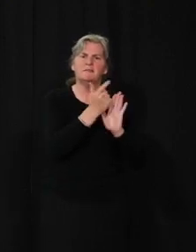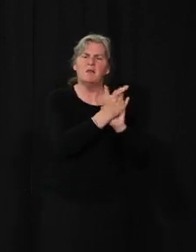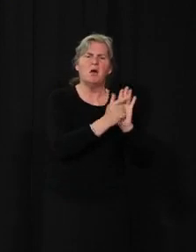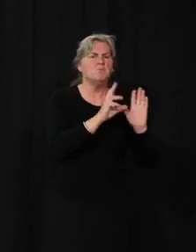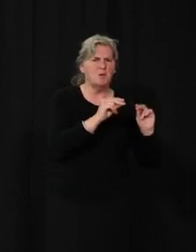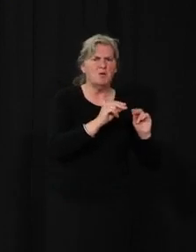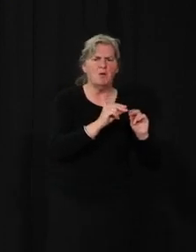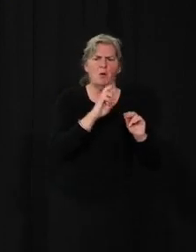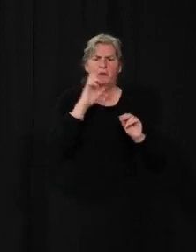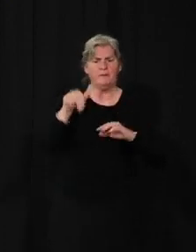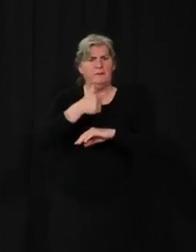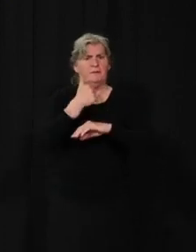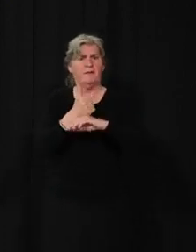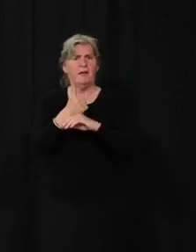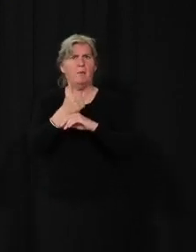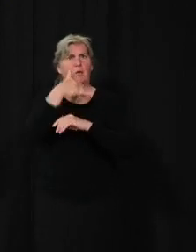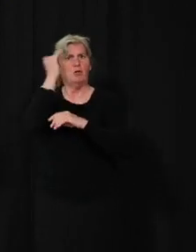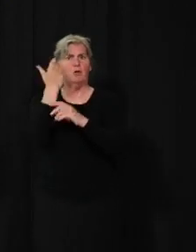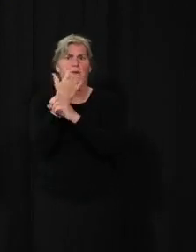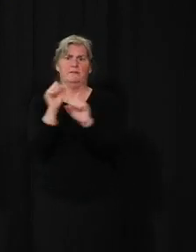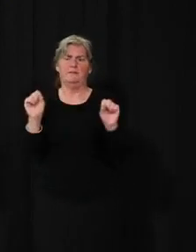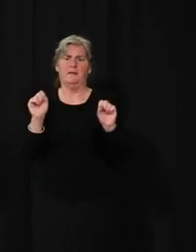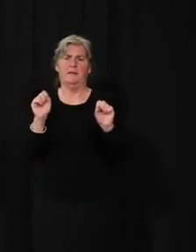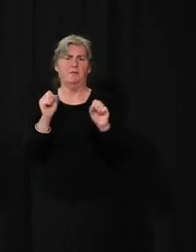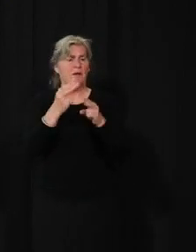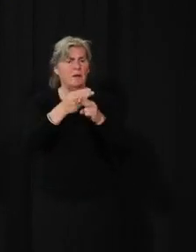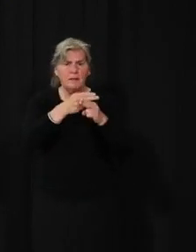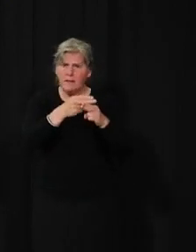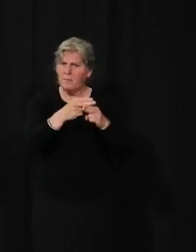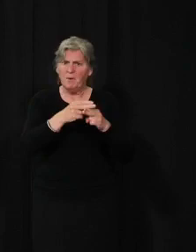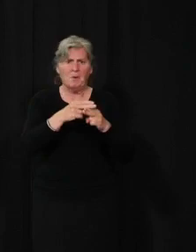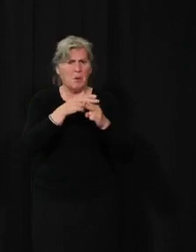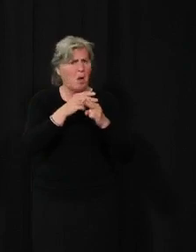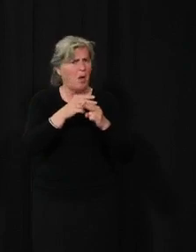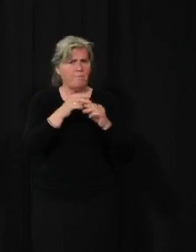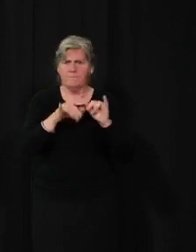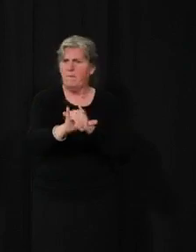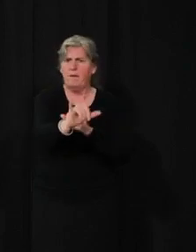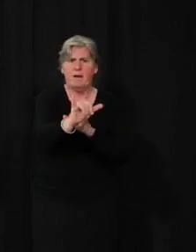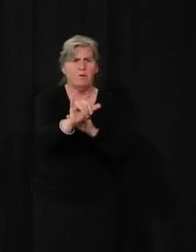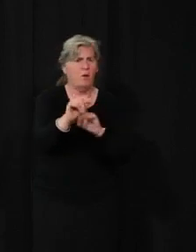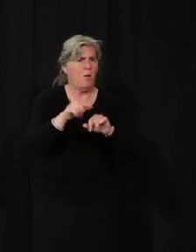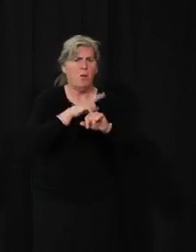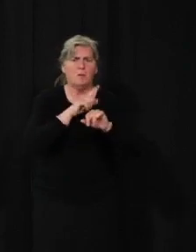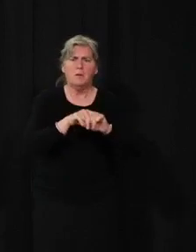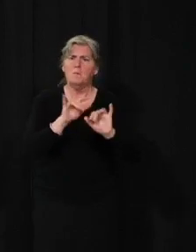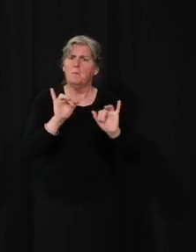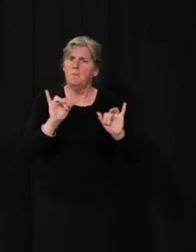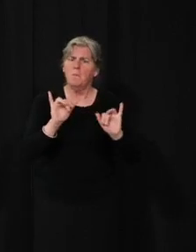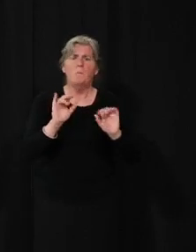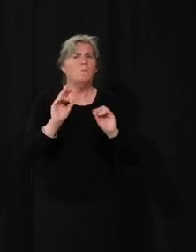Yukoners safe, as a temporary measure and not a long-term restriction. We believe that as we look at